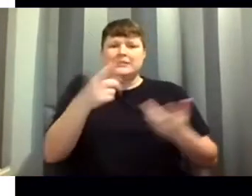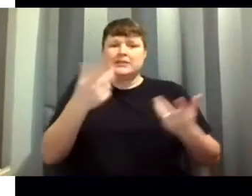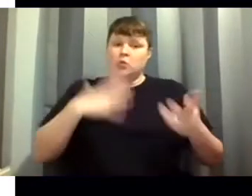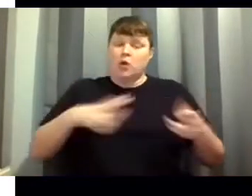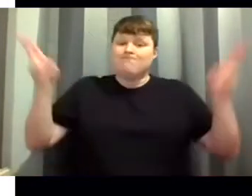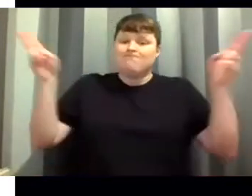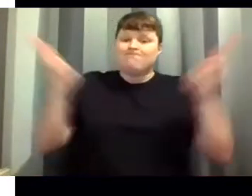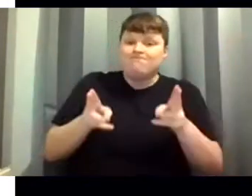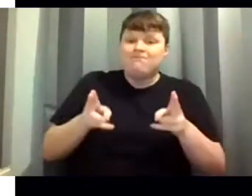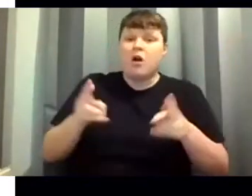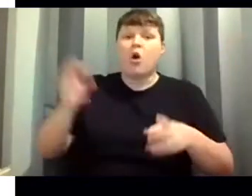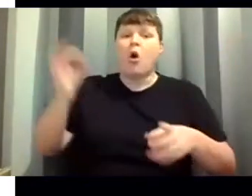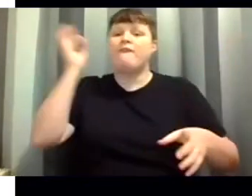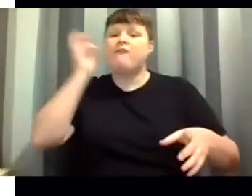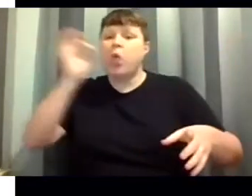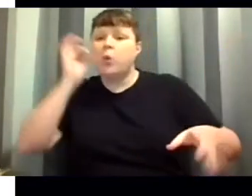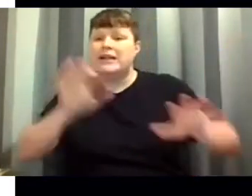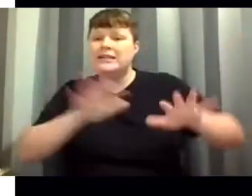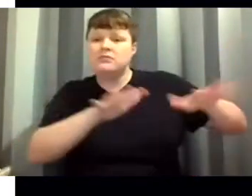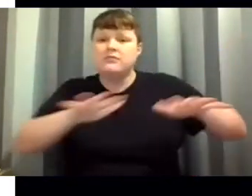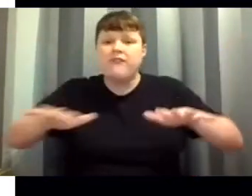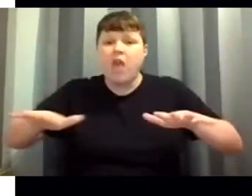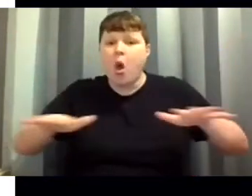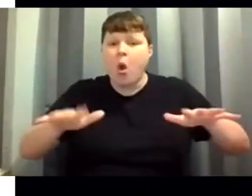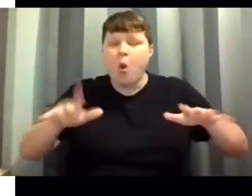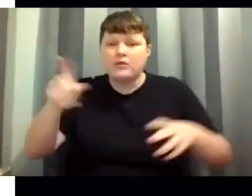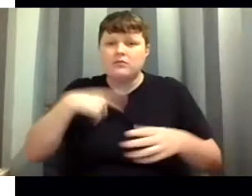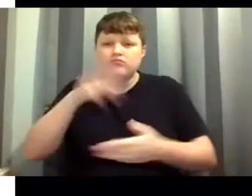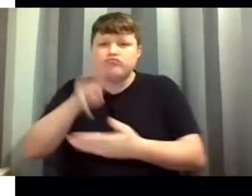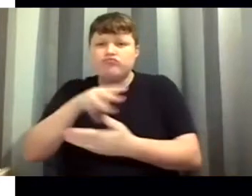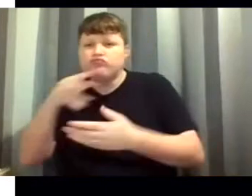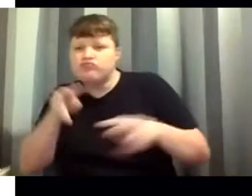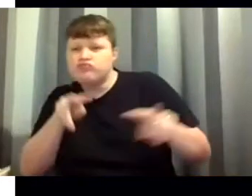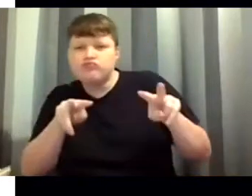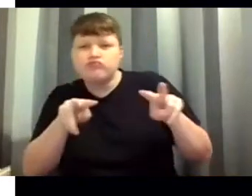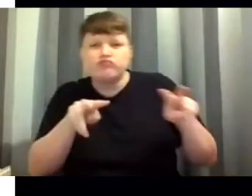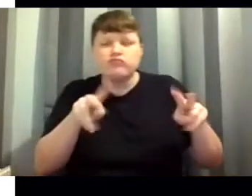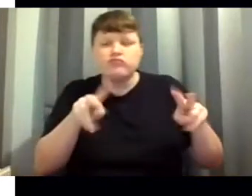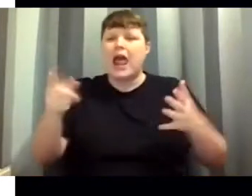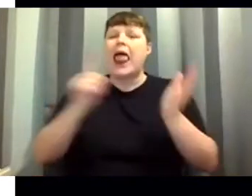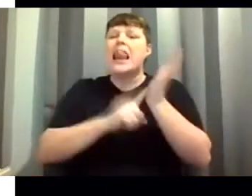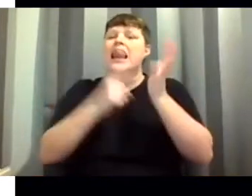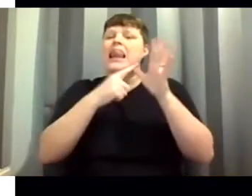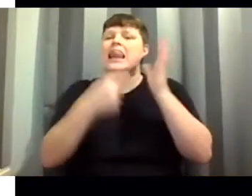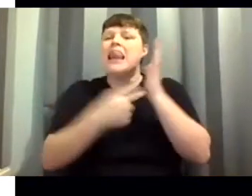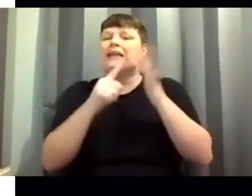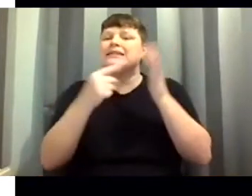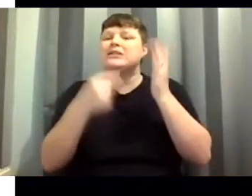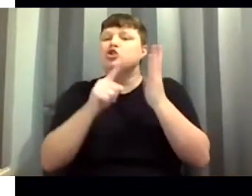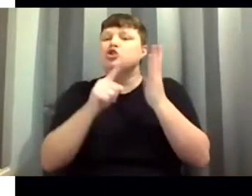For context, the Met Office uses a regular latitude-longitude grid and there are, sort of, one-to-four